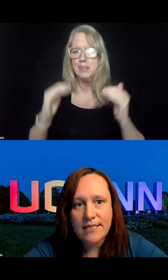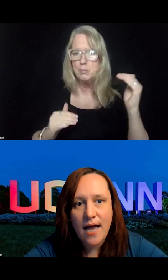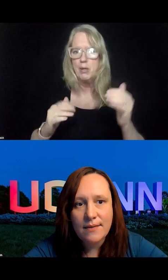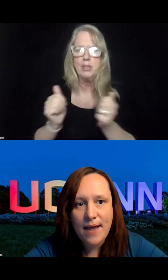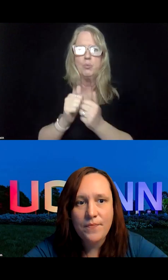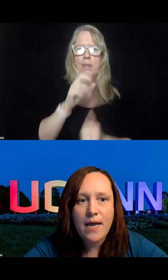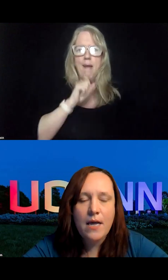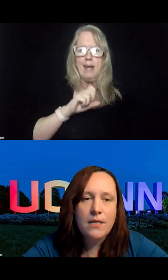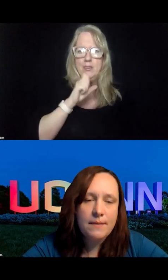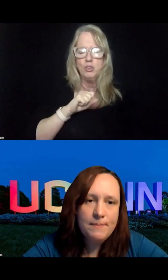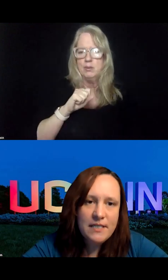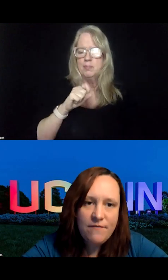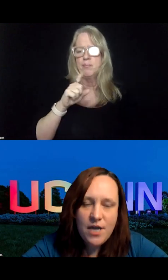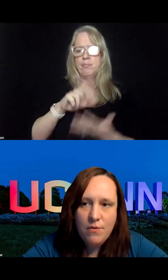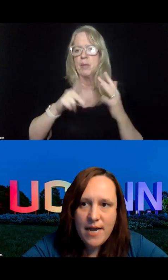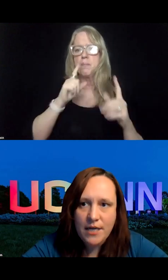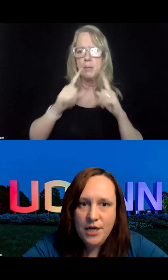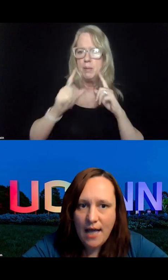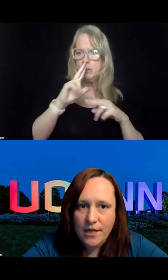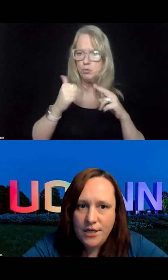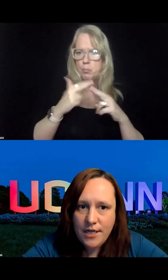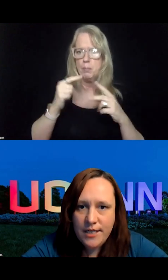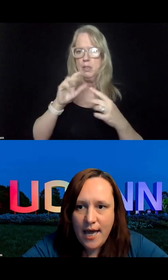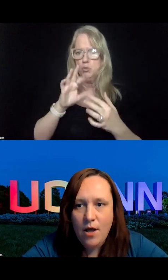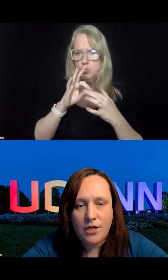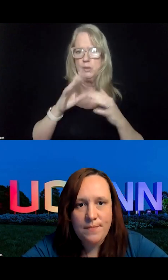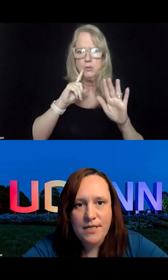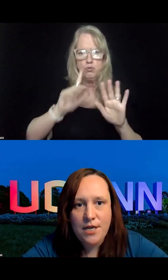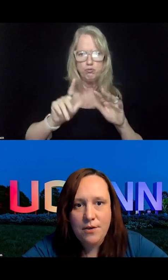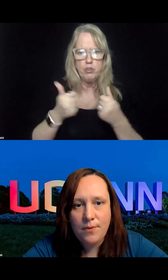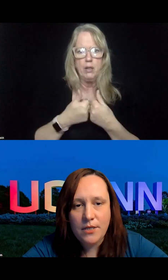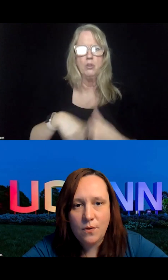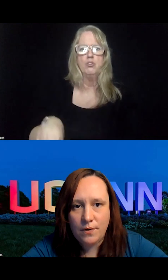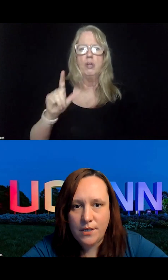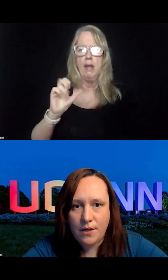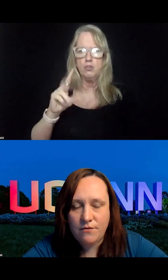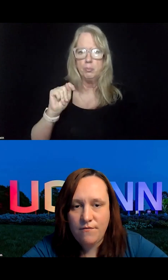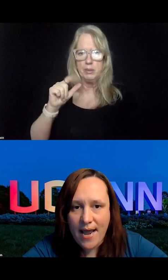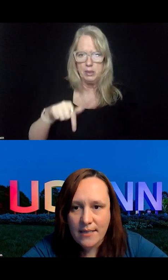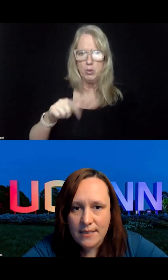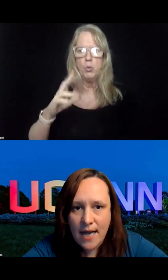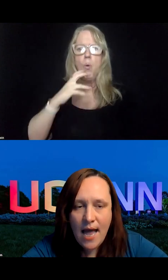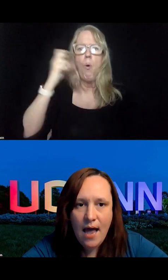THIS TALKS ABOUT UNIQUE CHALLENGES THAT LGBTQ OLDER ADULTS FACE